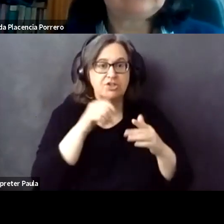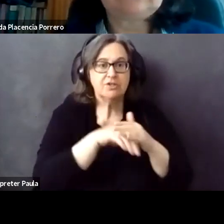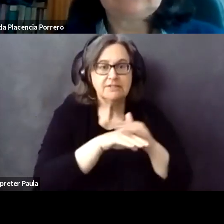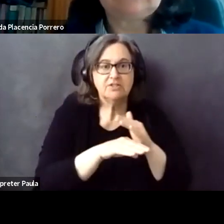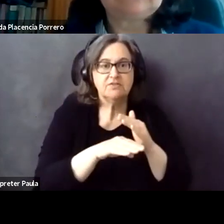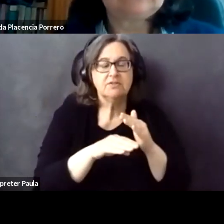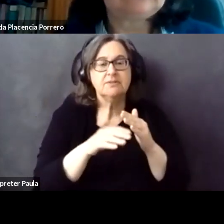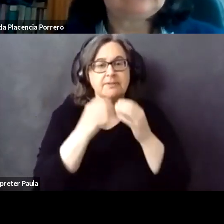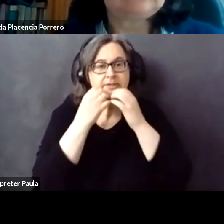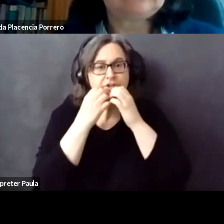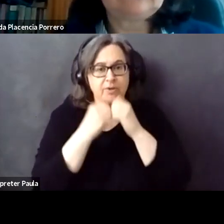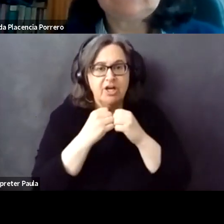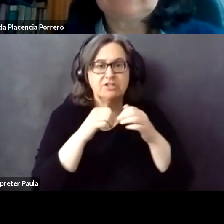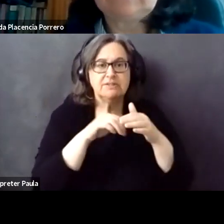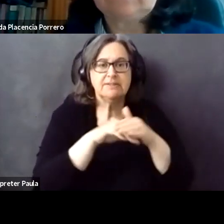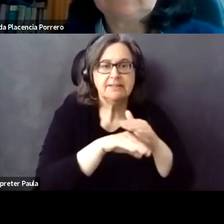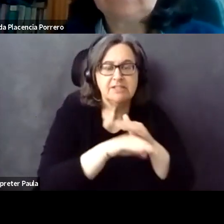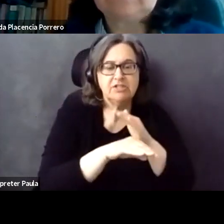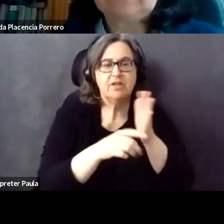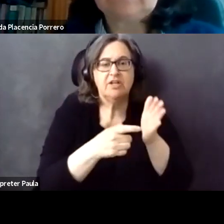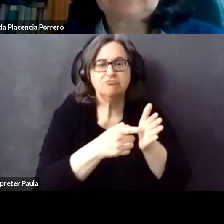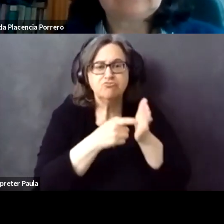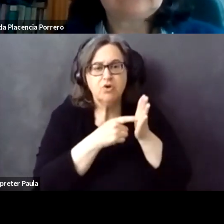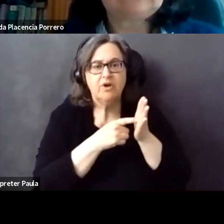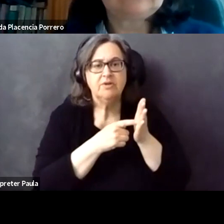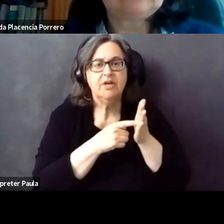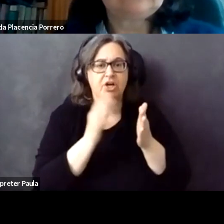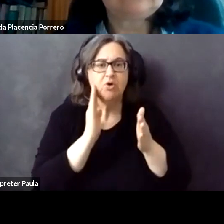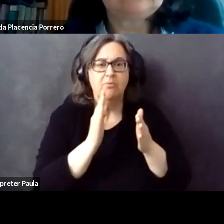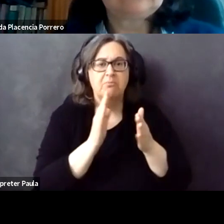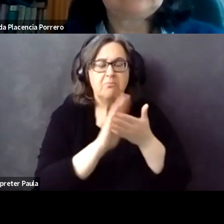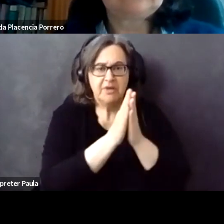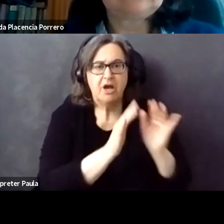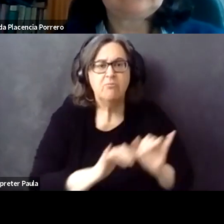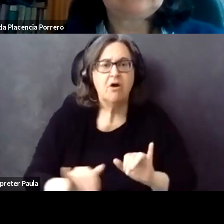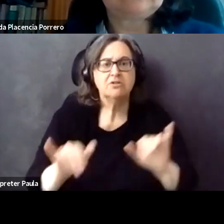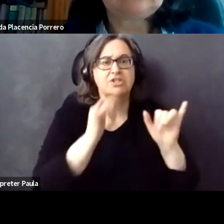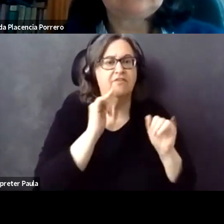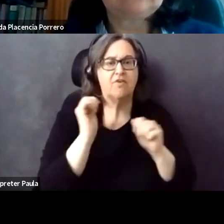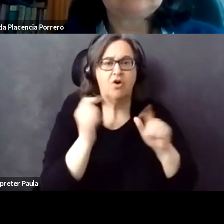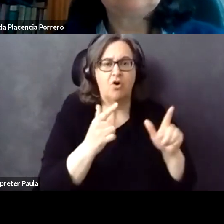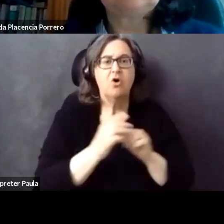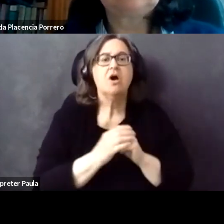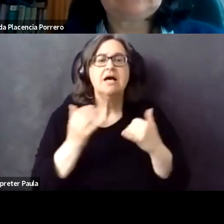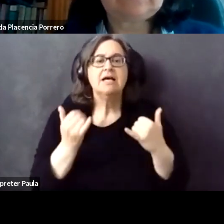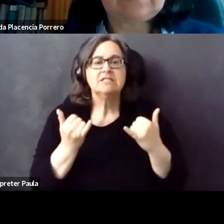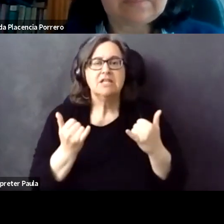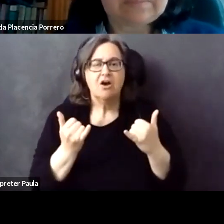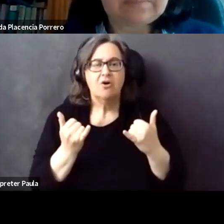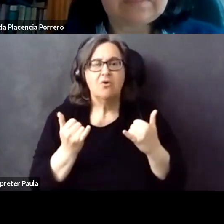to the end of the chain that we care for accessibility and care for systems and standards that will get common use